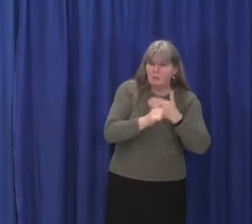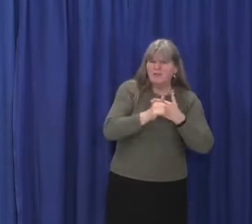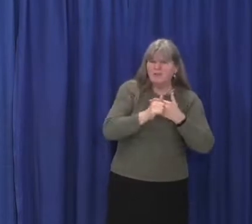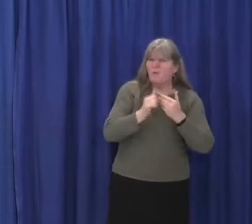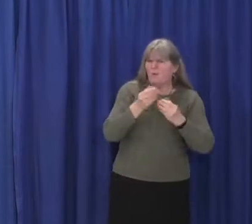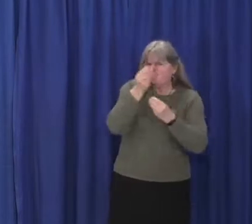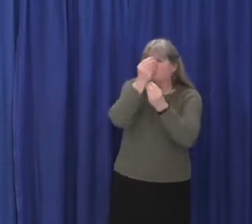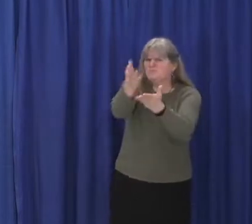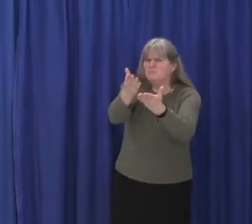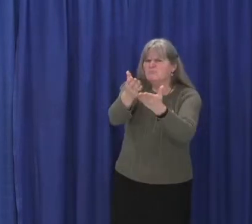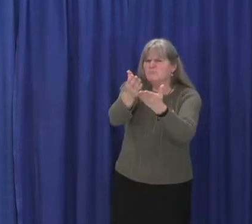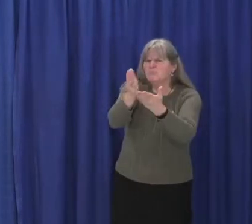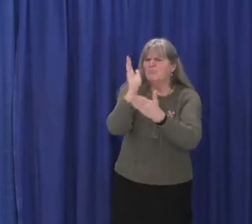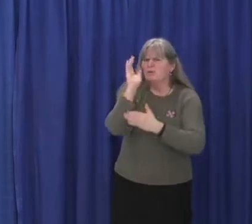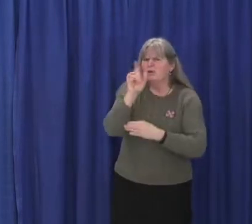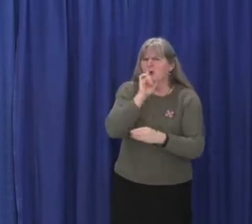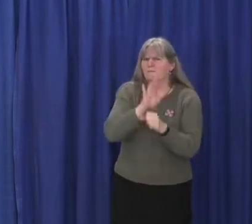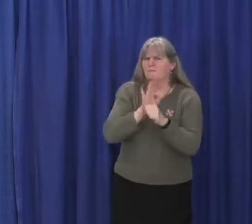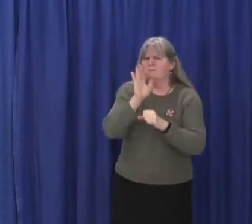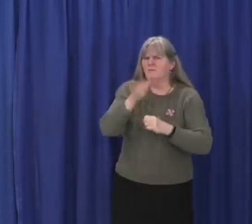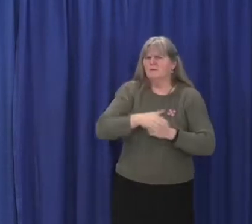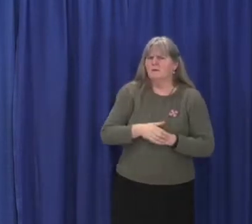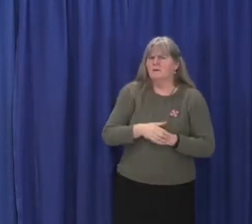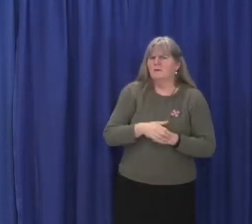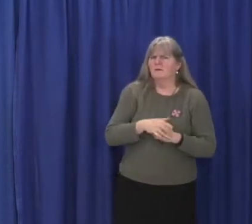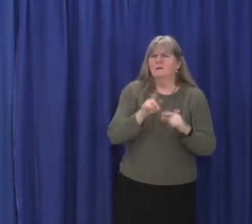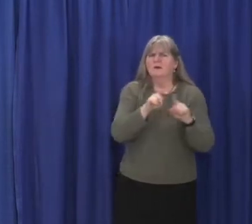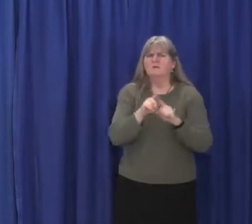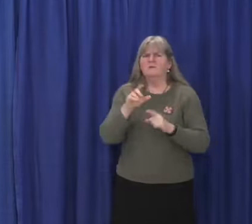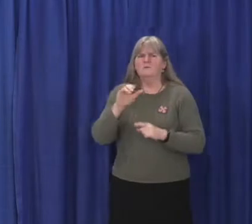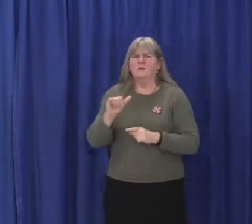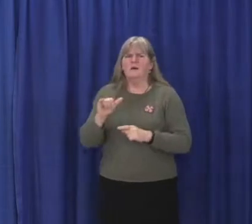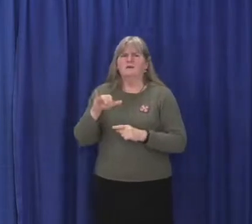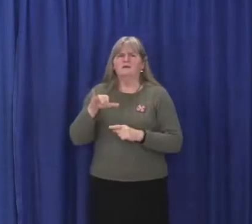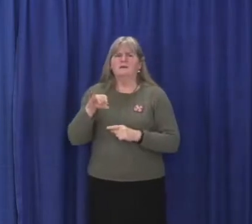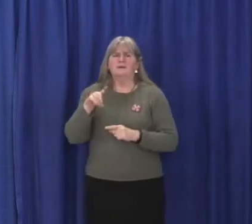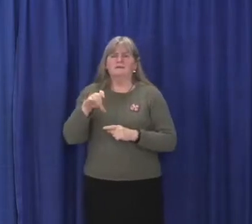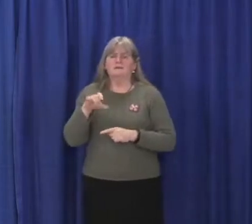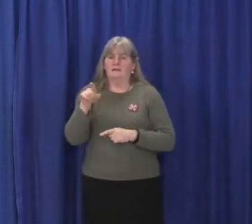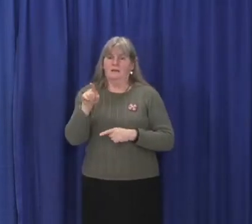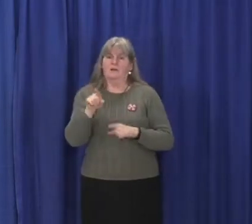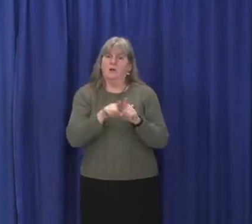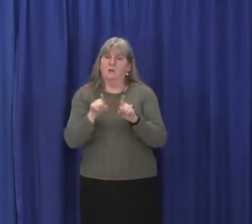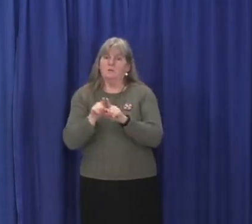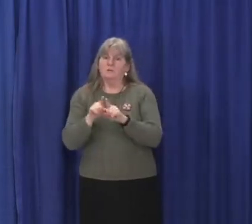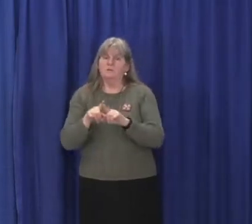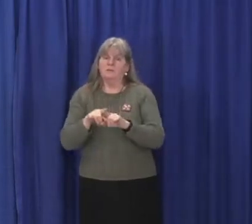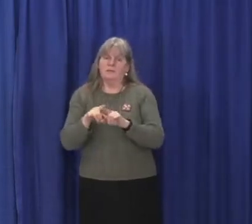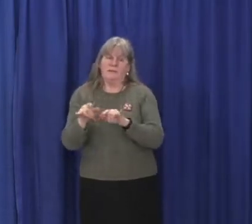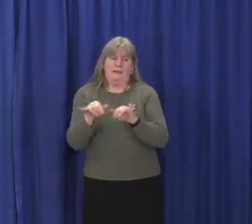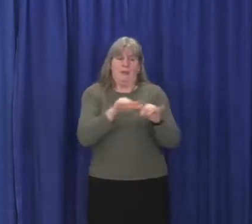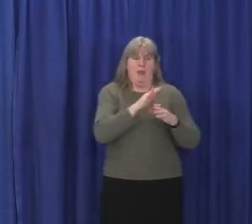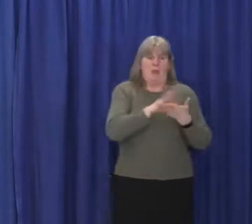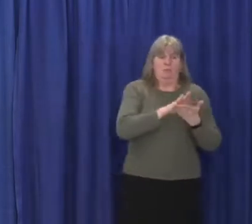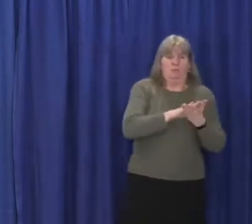that YCDC will also be making this change with early learning and childcare programs in the territory.